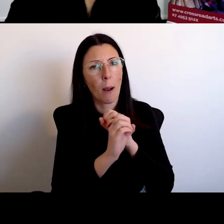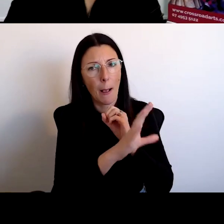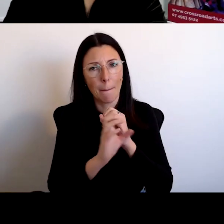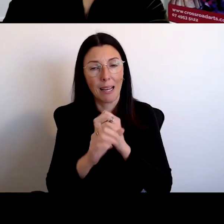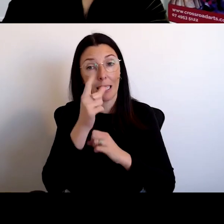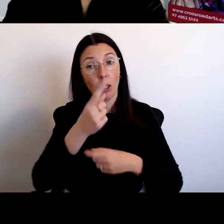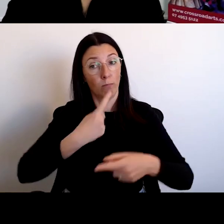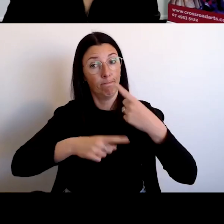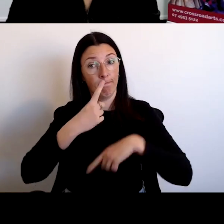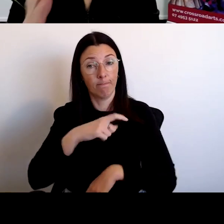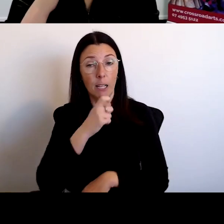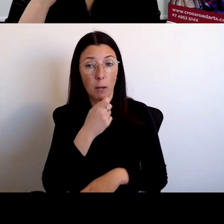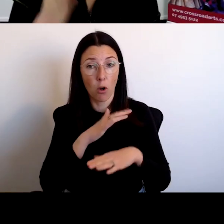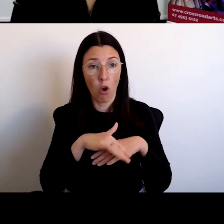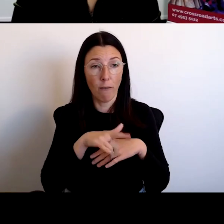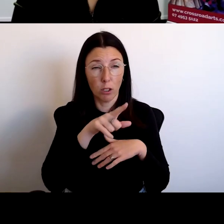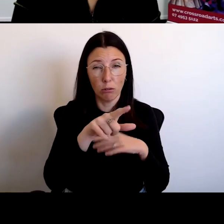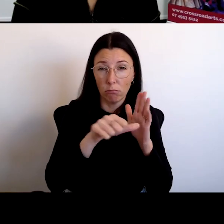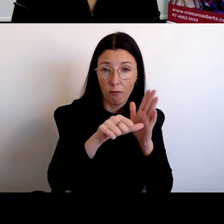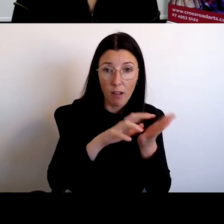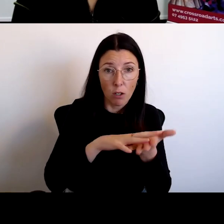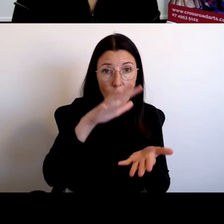us a little bit about what you were raising money for, what your financial target was